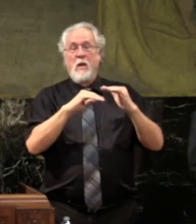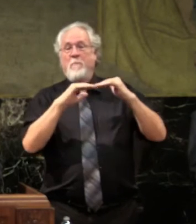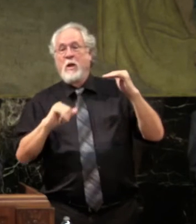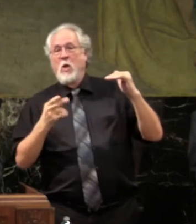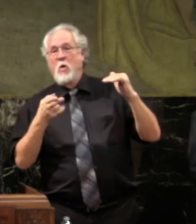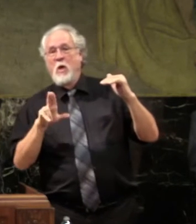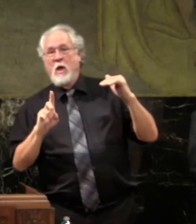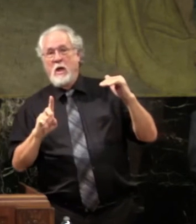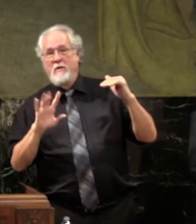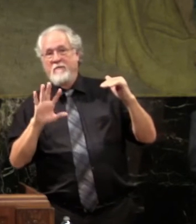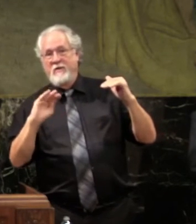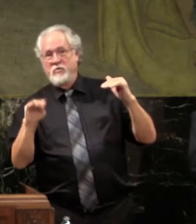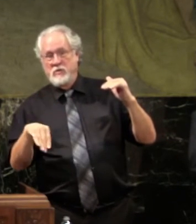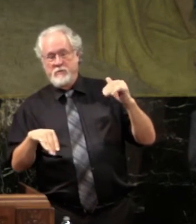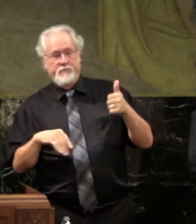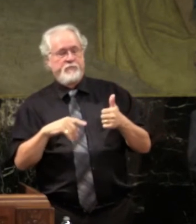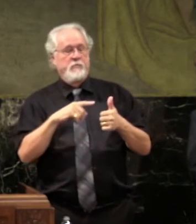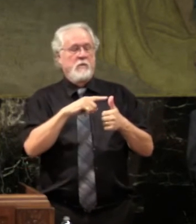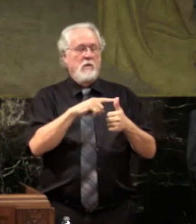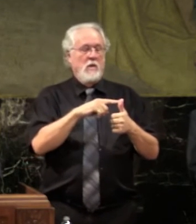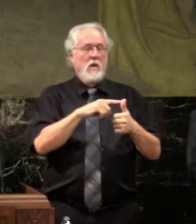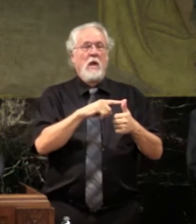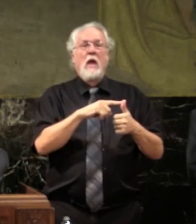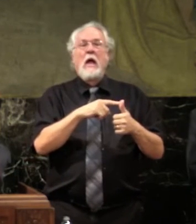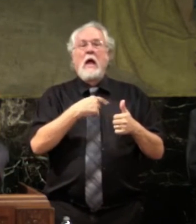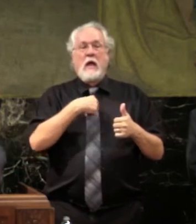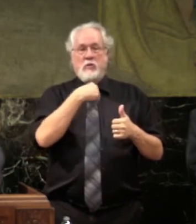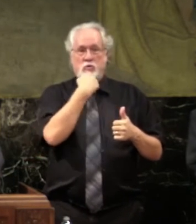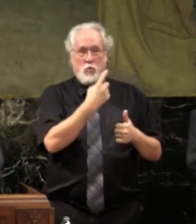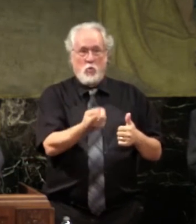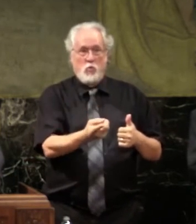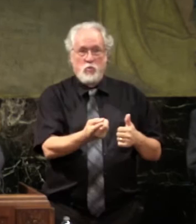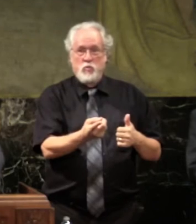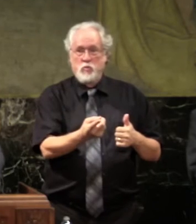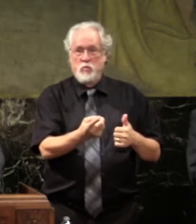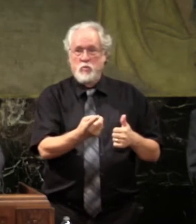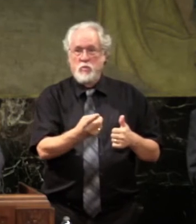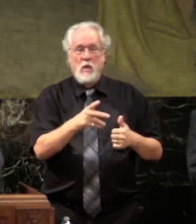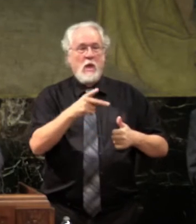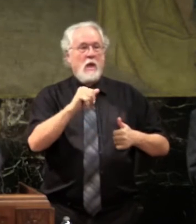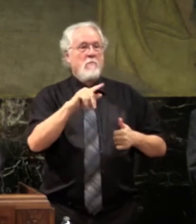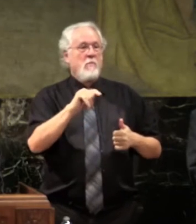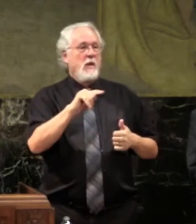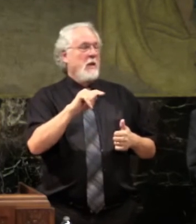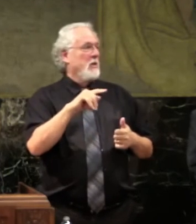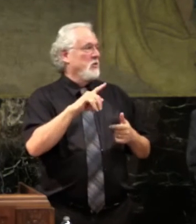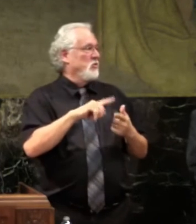of five percent and I've instructed Pat Forbes to continue to work to try to